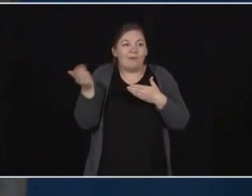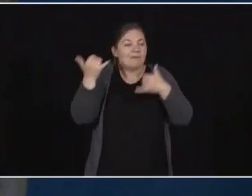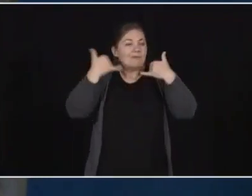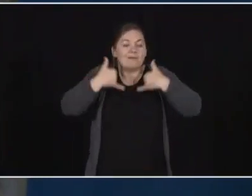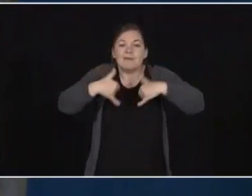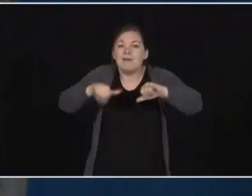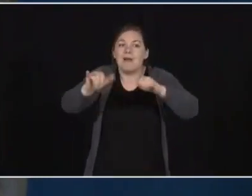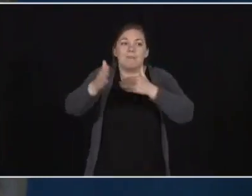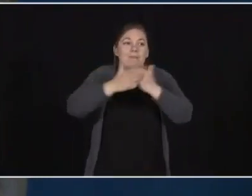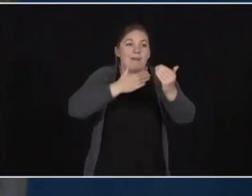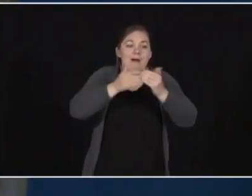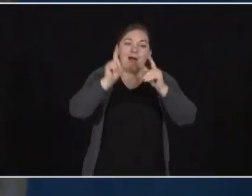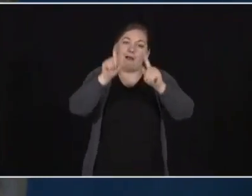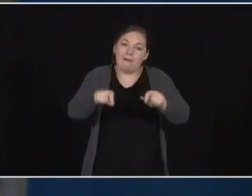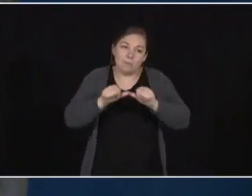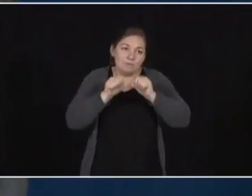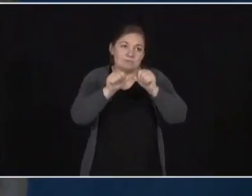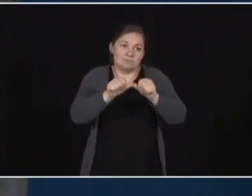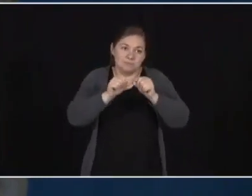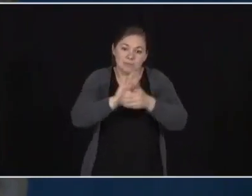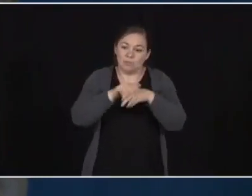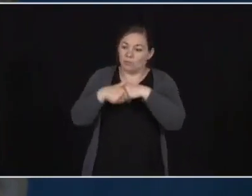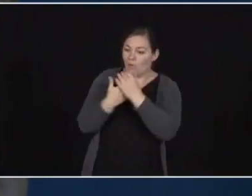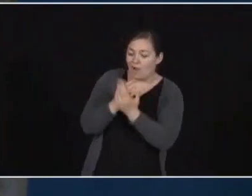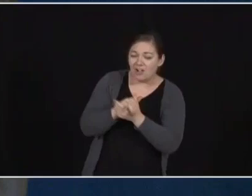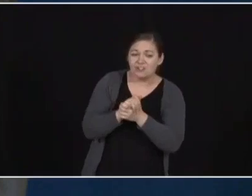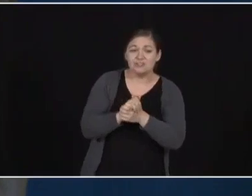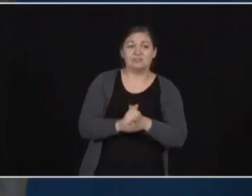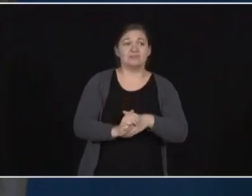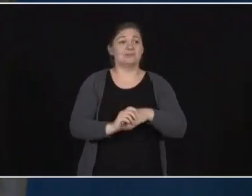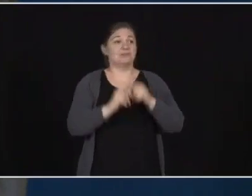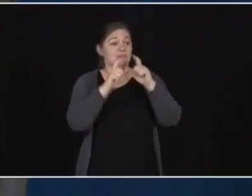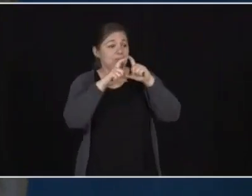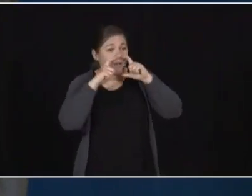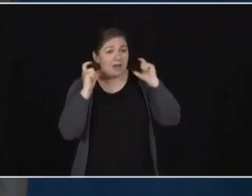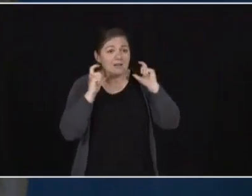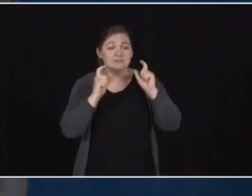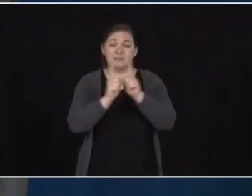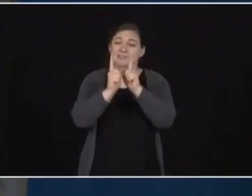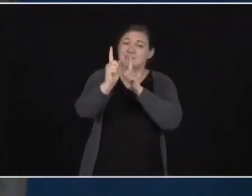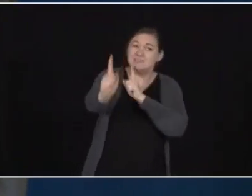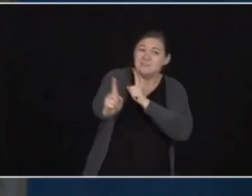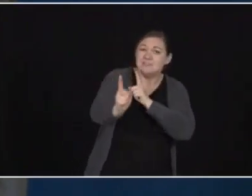So caution. Proper care such as hand hygiene, physical distancing, maintaining all of the prevention